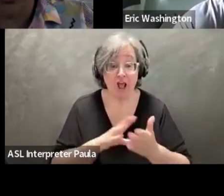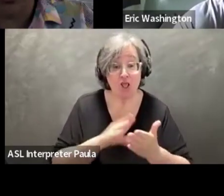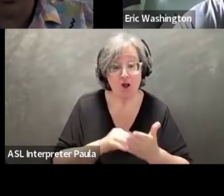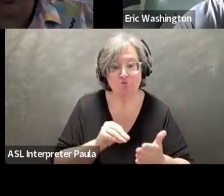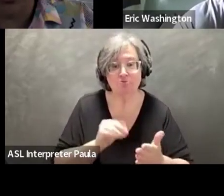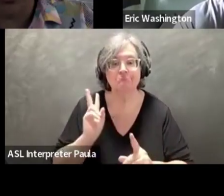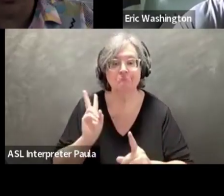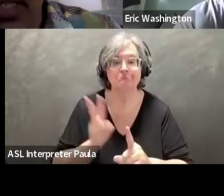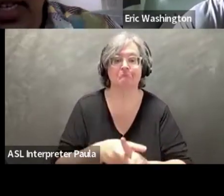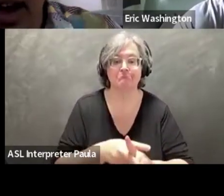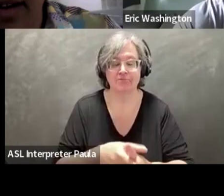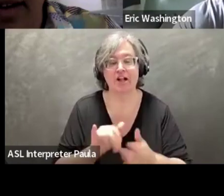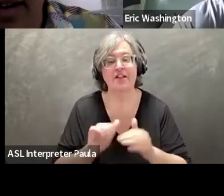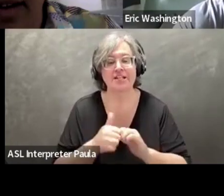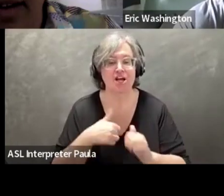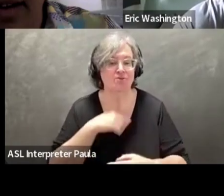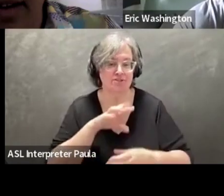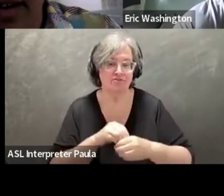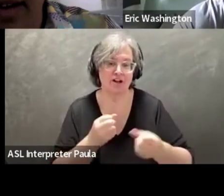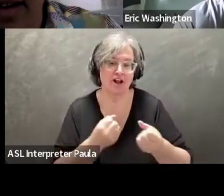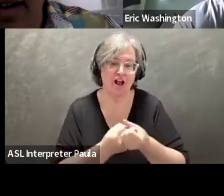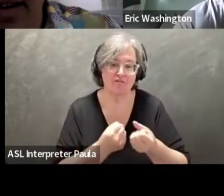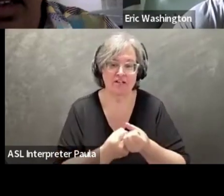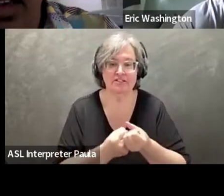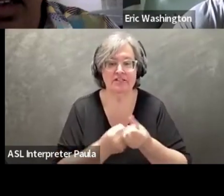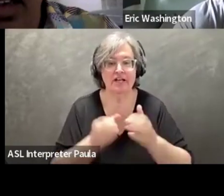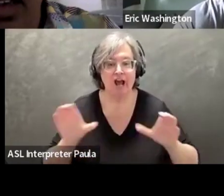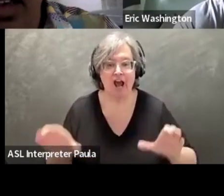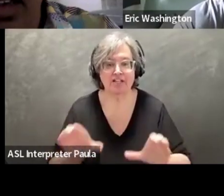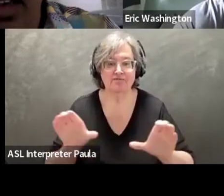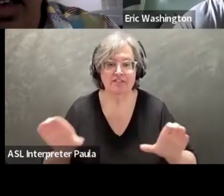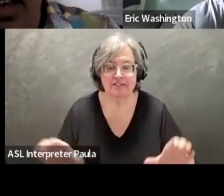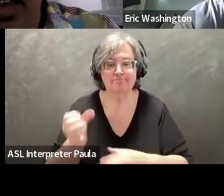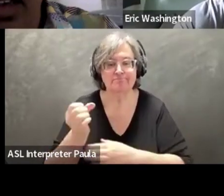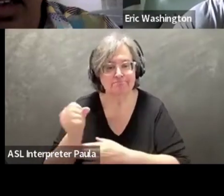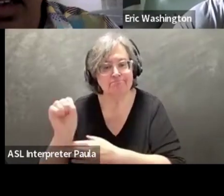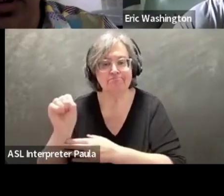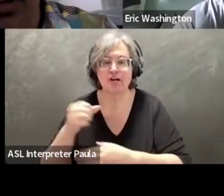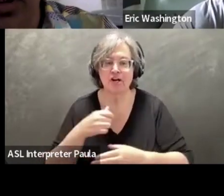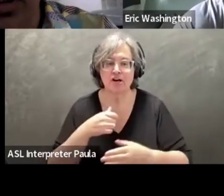that's how I got into advocacy and activism, and then kind of learn as I went along.